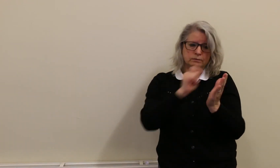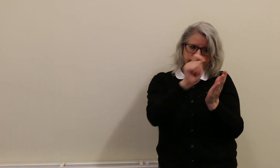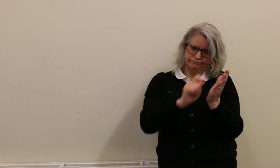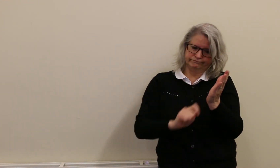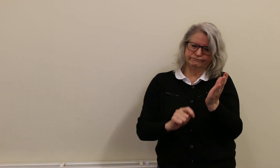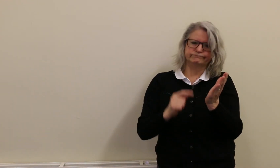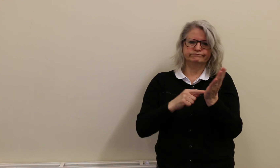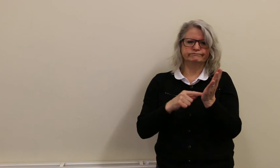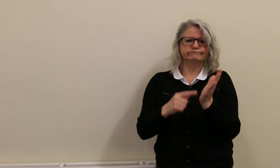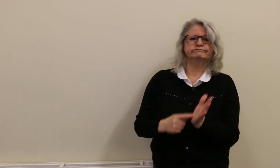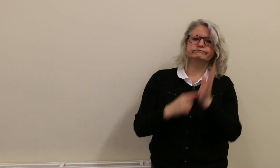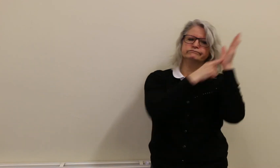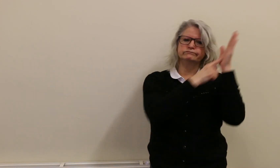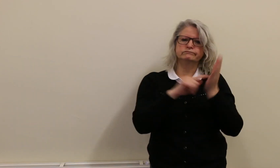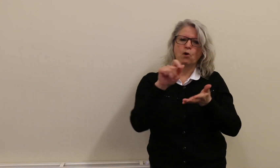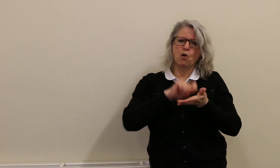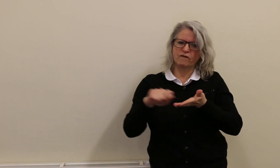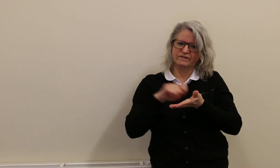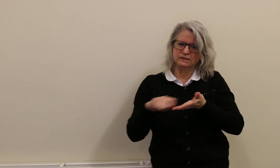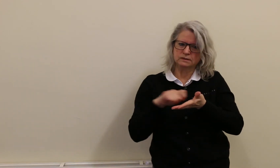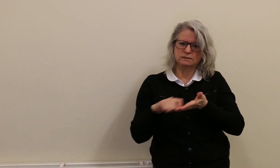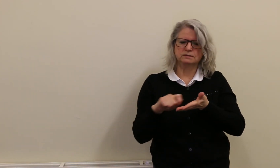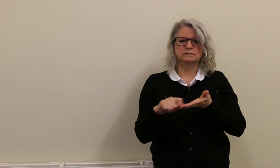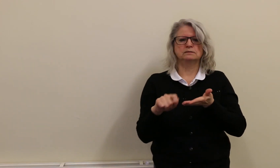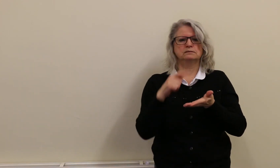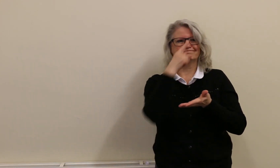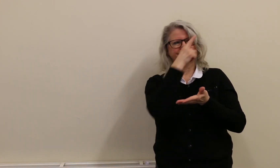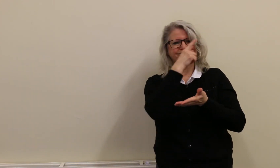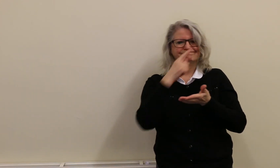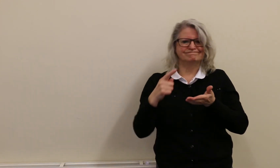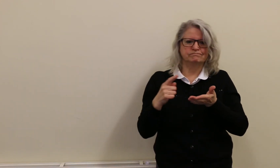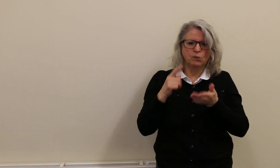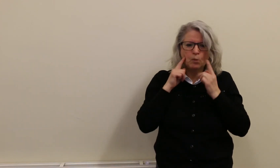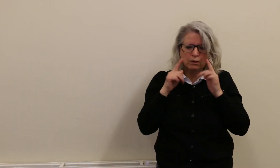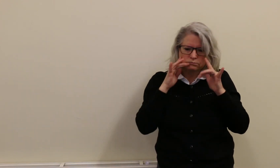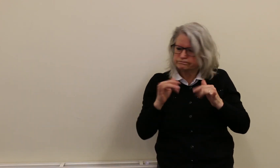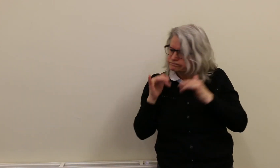Once completed this is passed to the NDS office where it will be checked